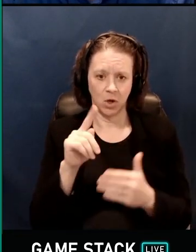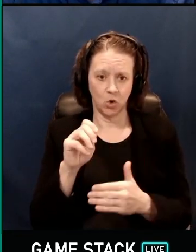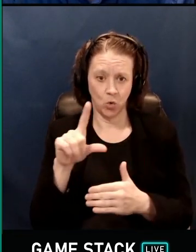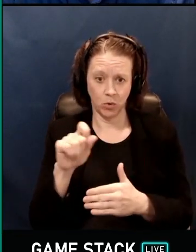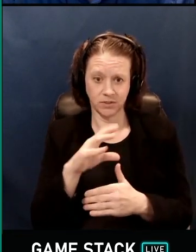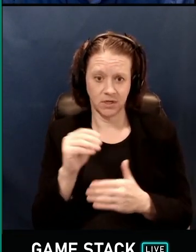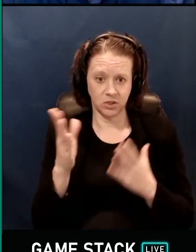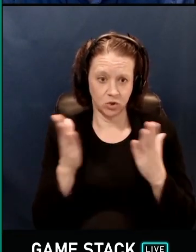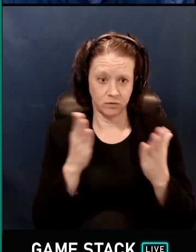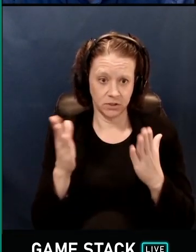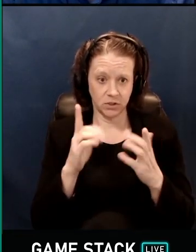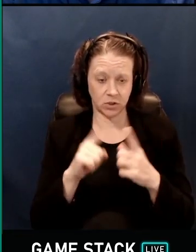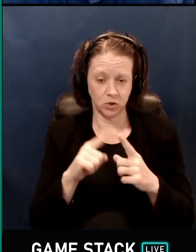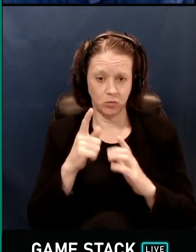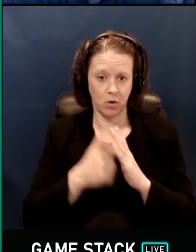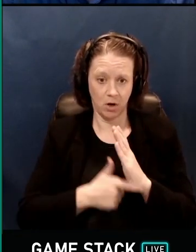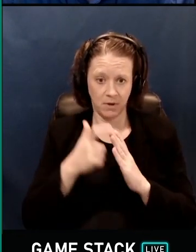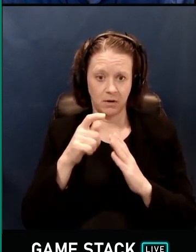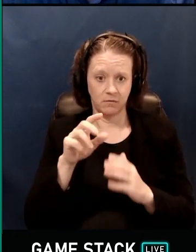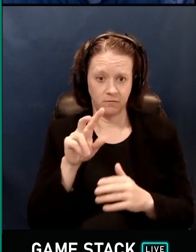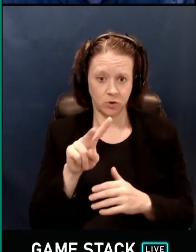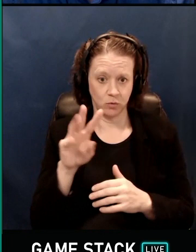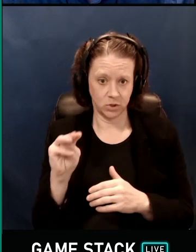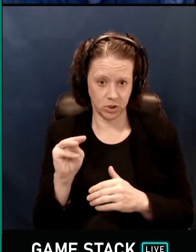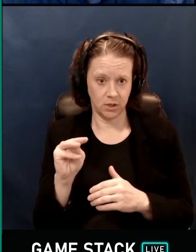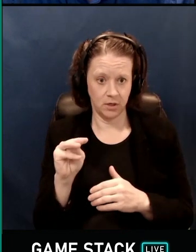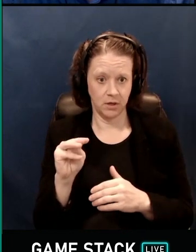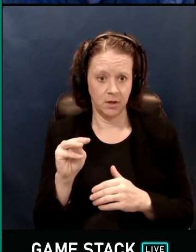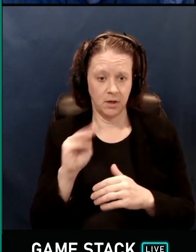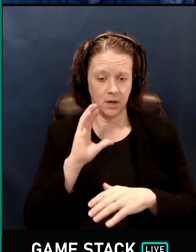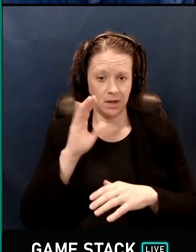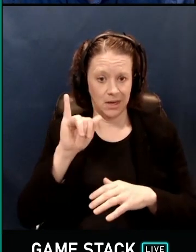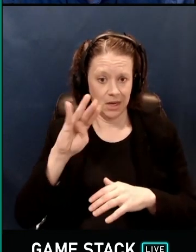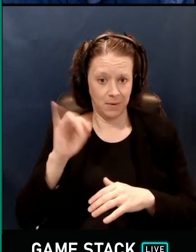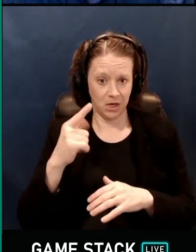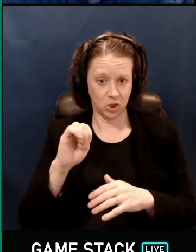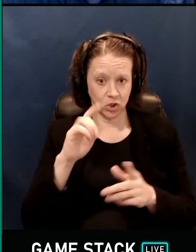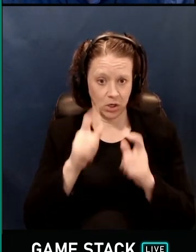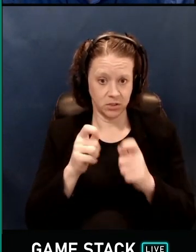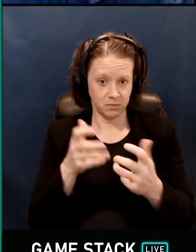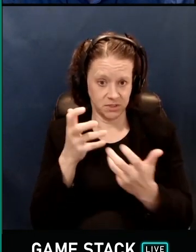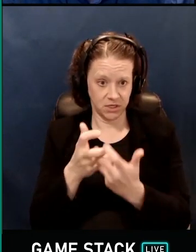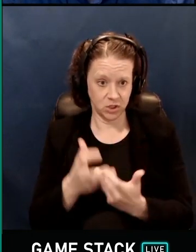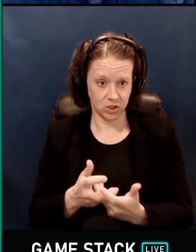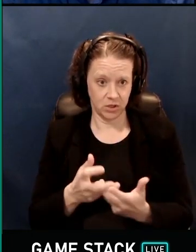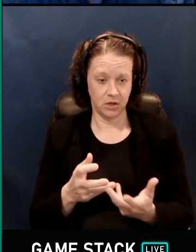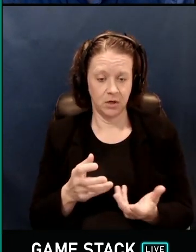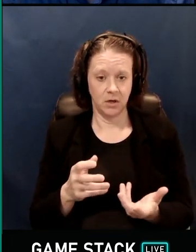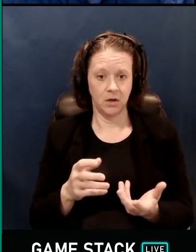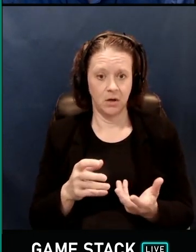automate virtual machine image customization on behalf of you.